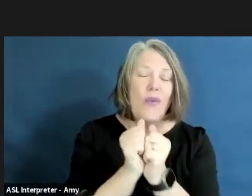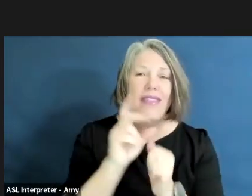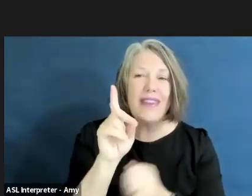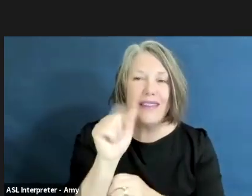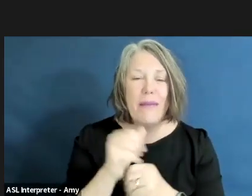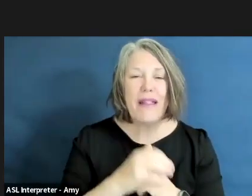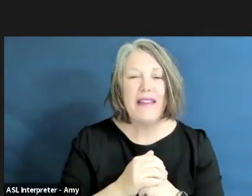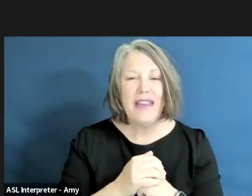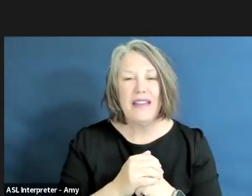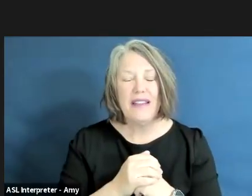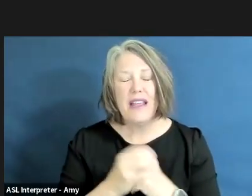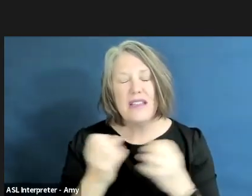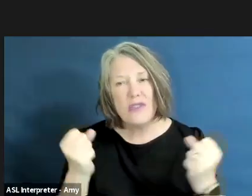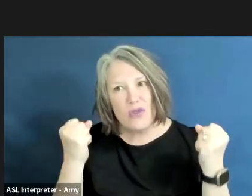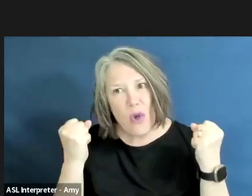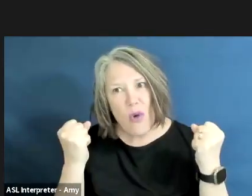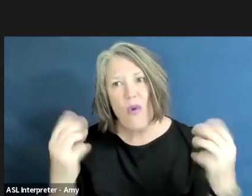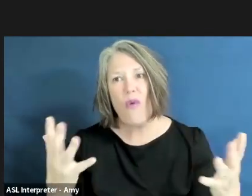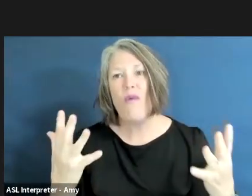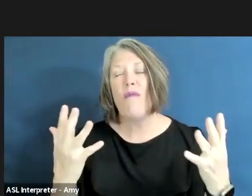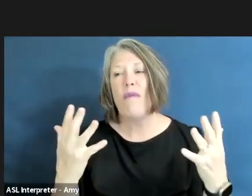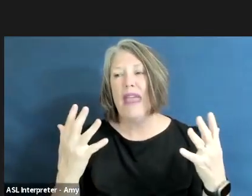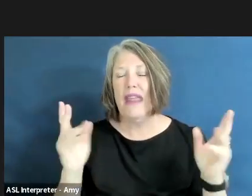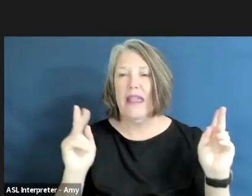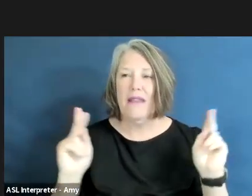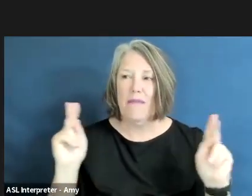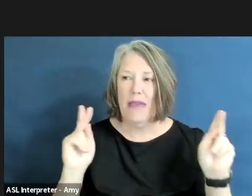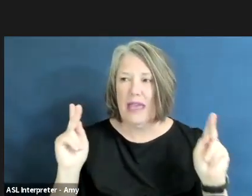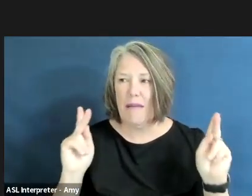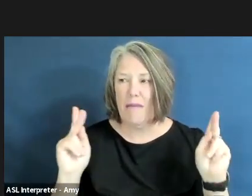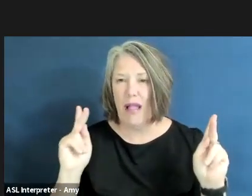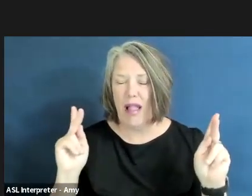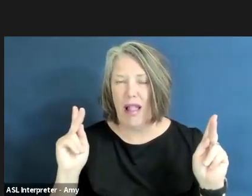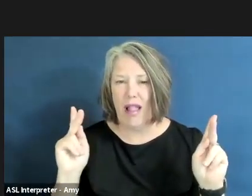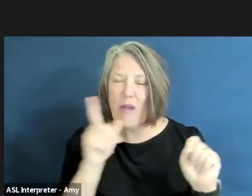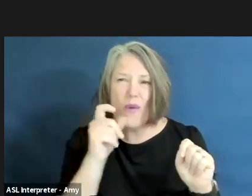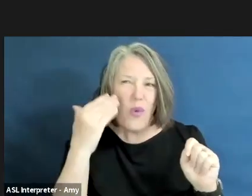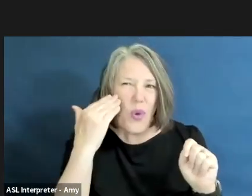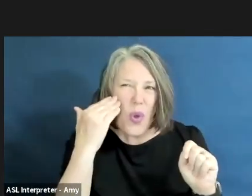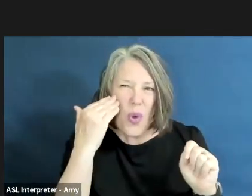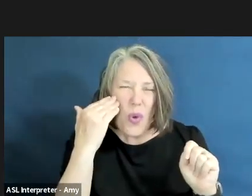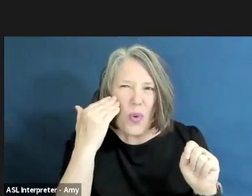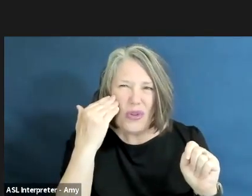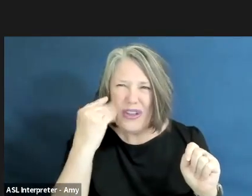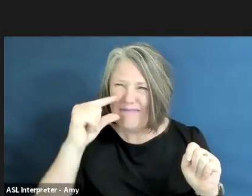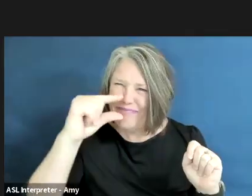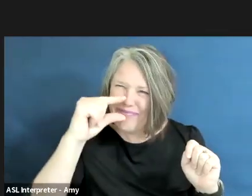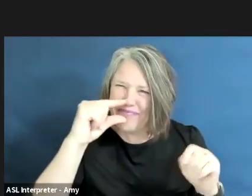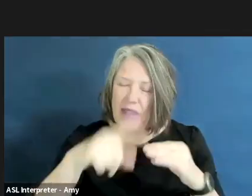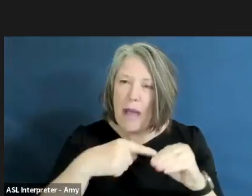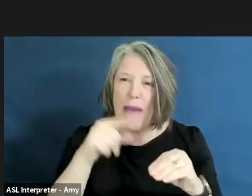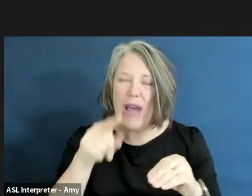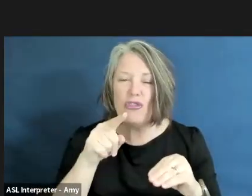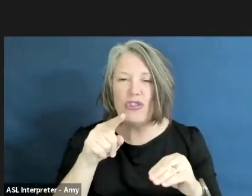So many people who know so little about you, your heart, your mind,